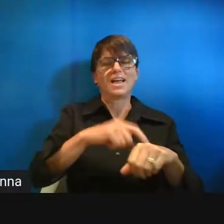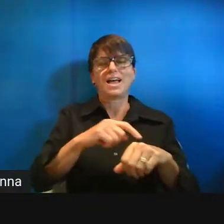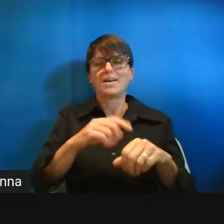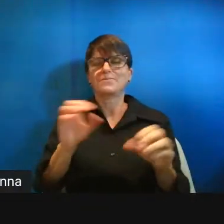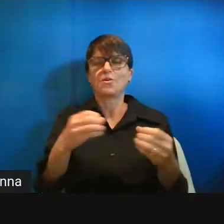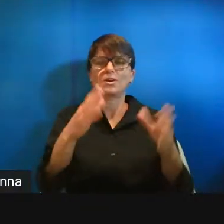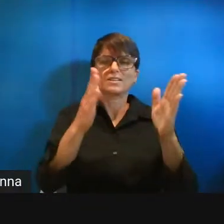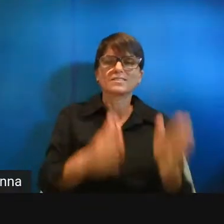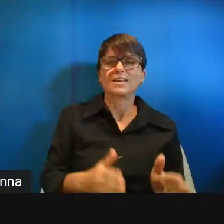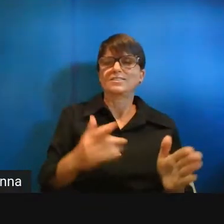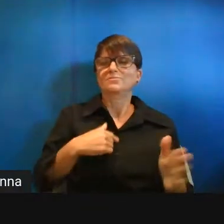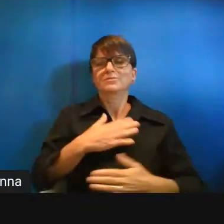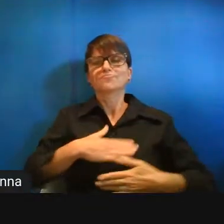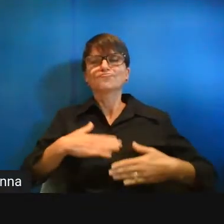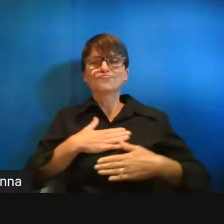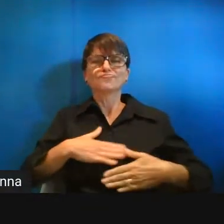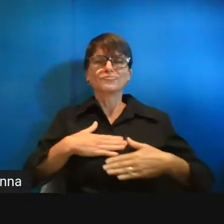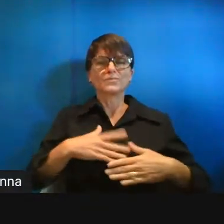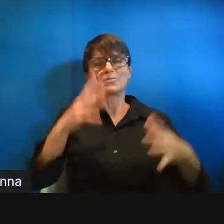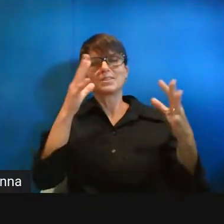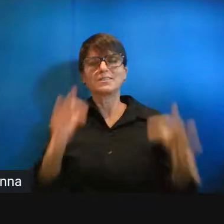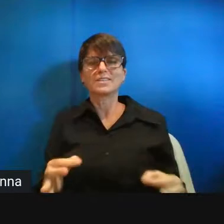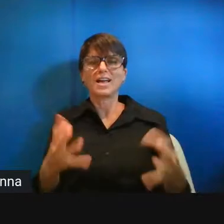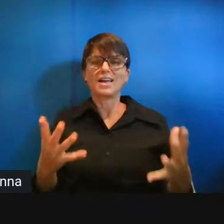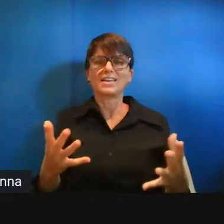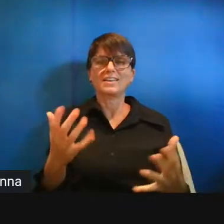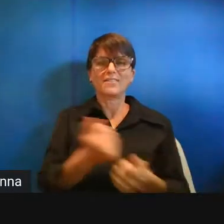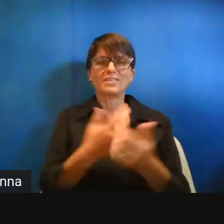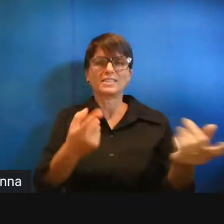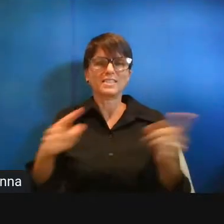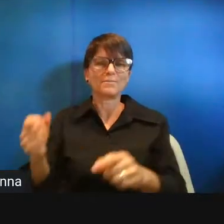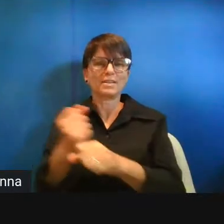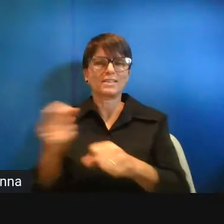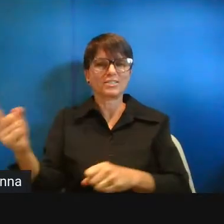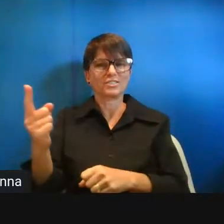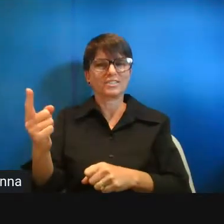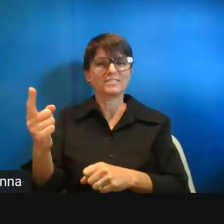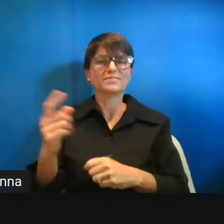we would love to have you join our team, so submit your Emco aunt after a couple of months when we have